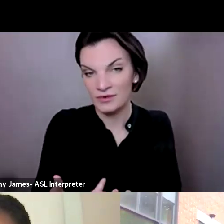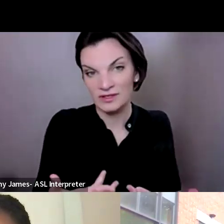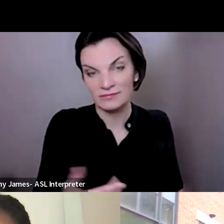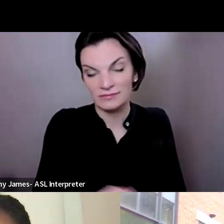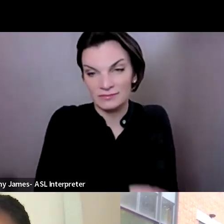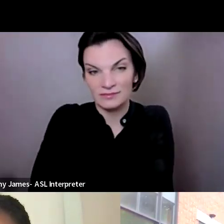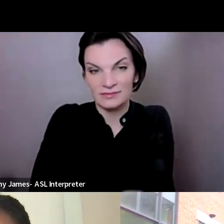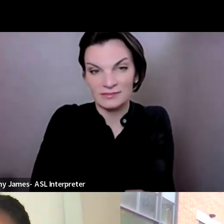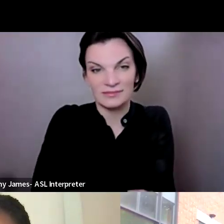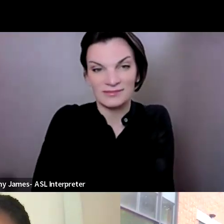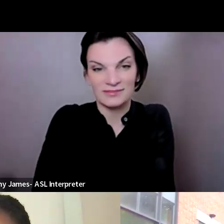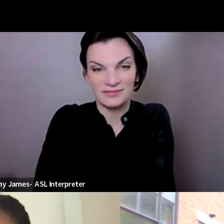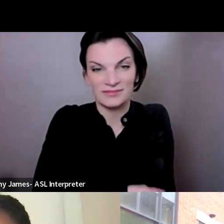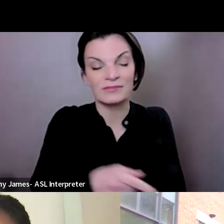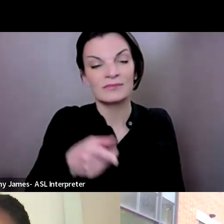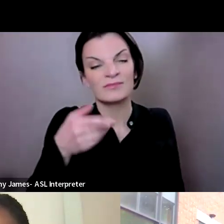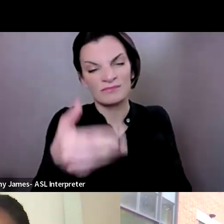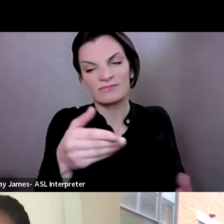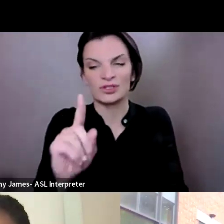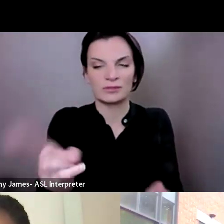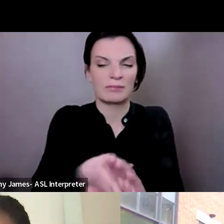a good night's sleep, you'll feel better in the morning, rather than having any empathy or real